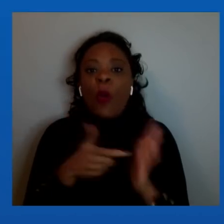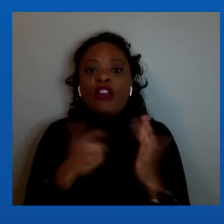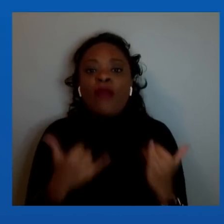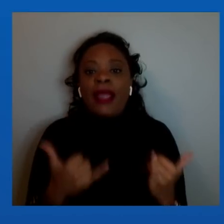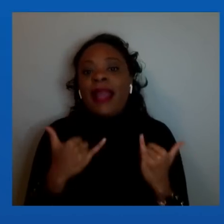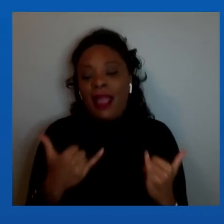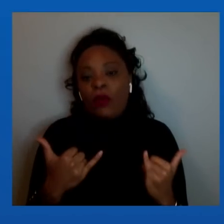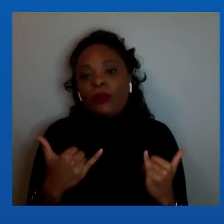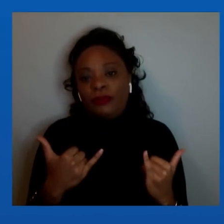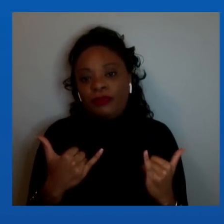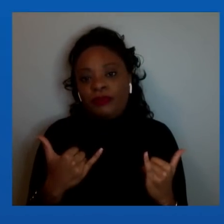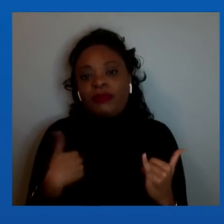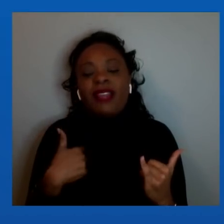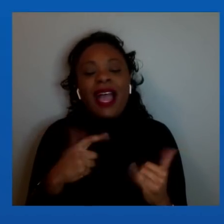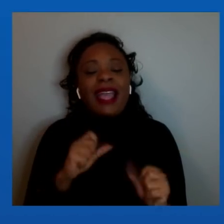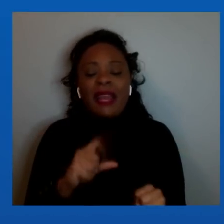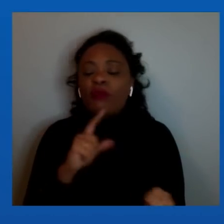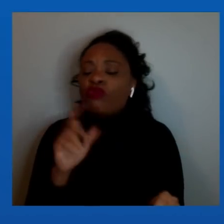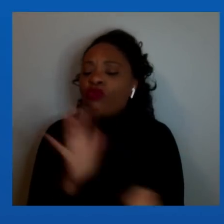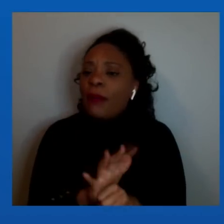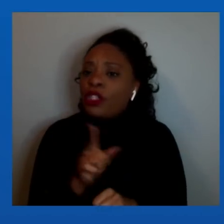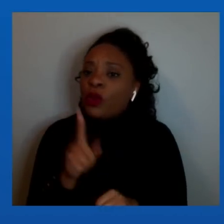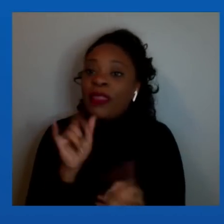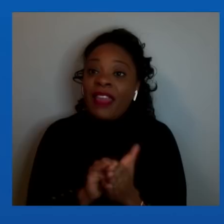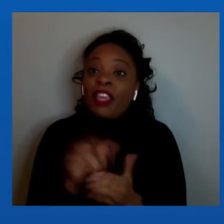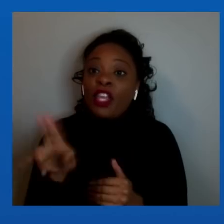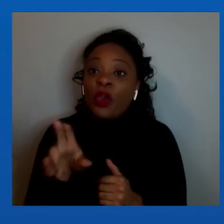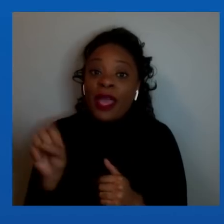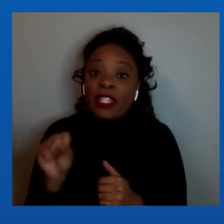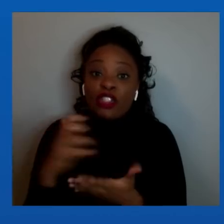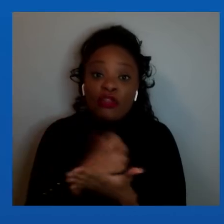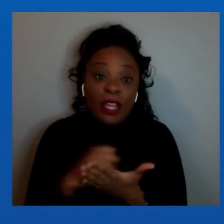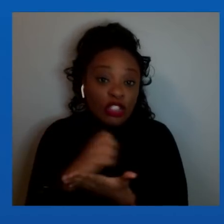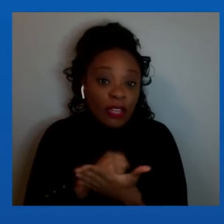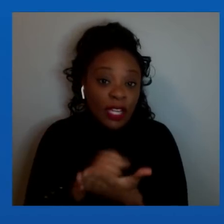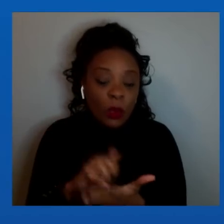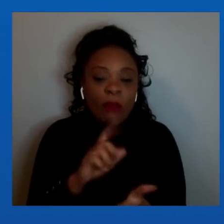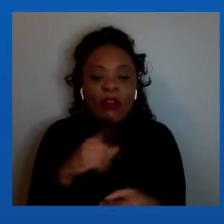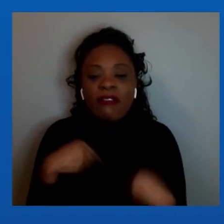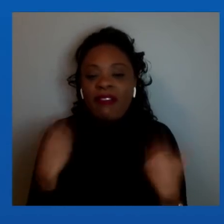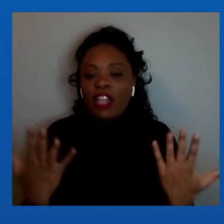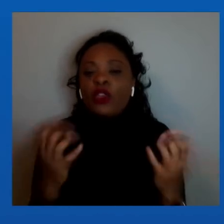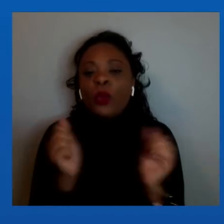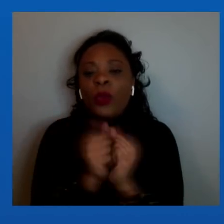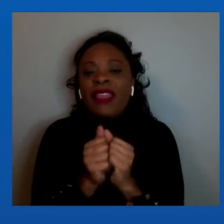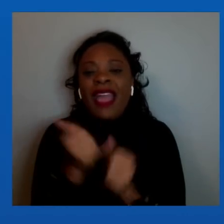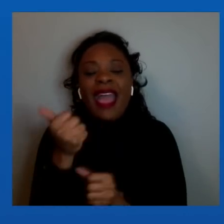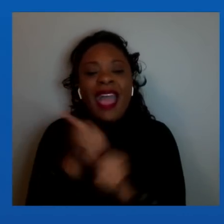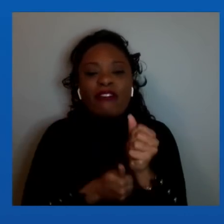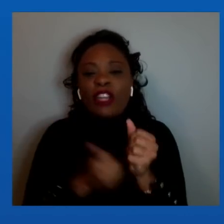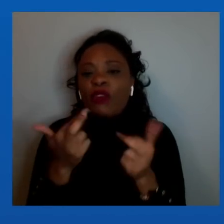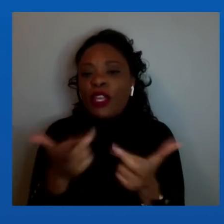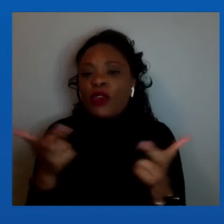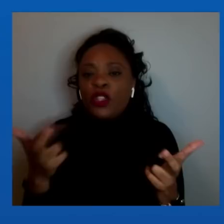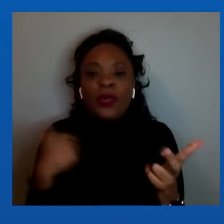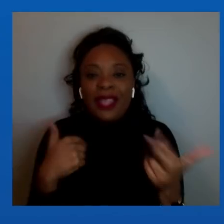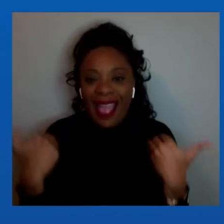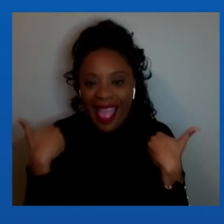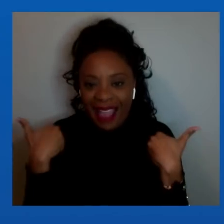and I can promise you that the US Treasury will provide you with every resource we have to help you do the job.